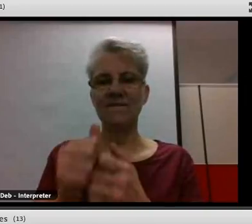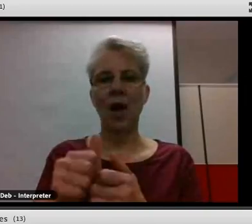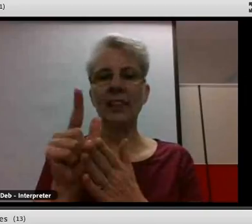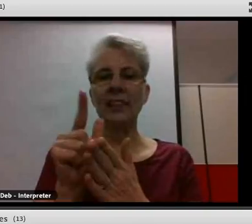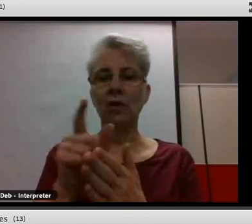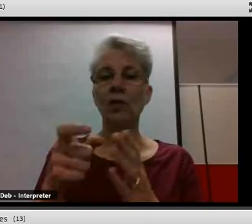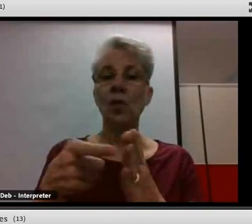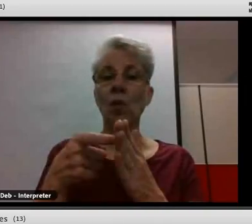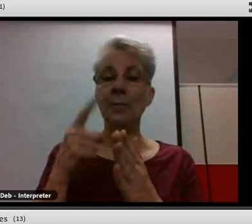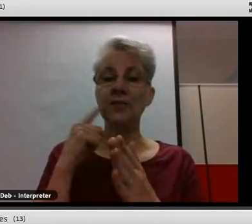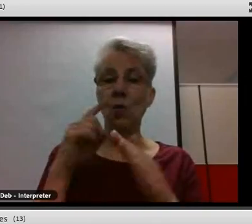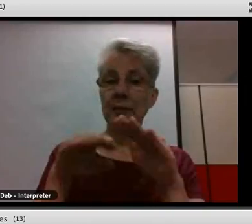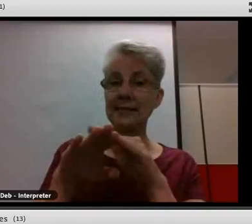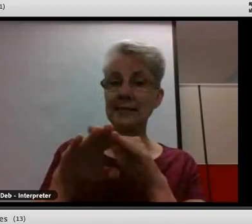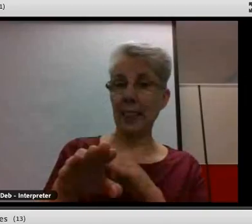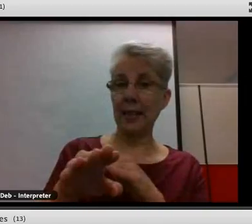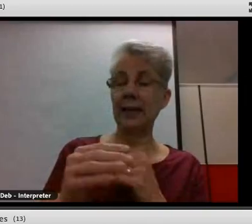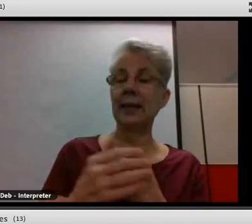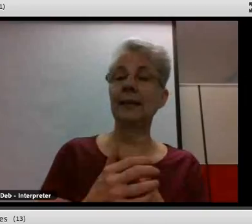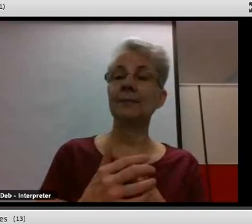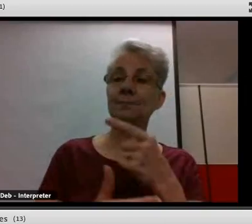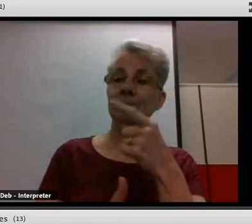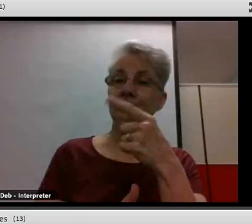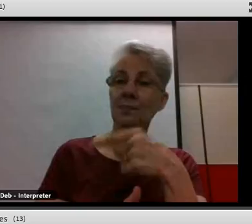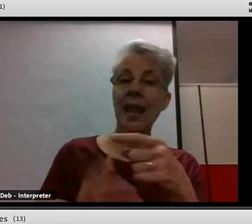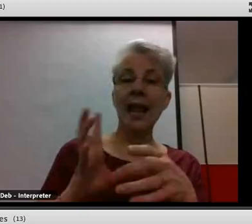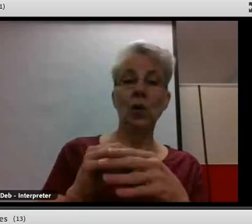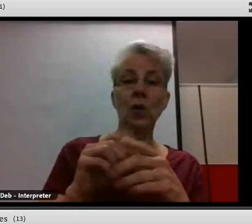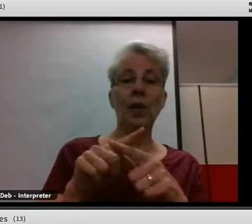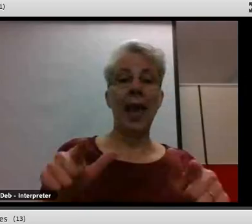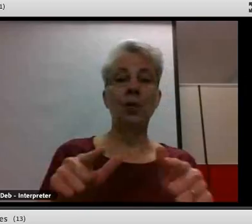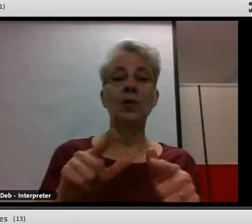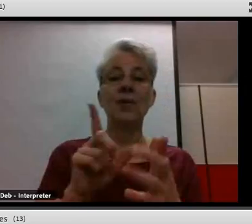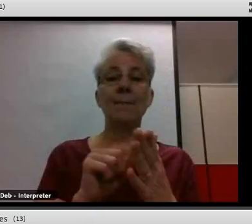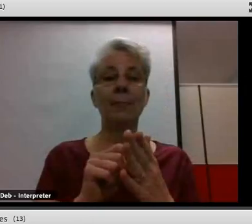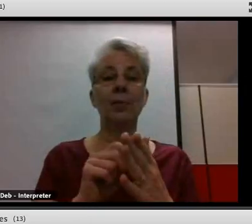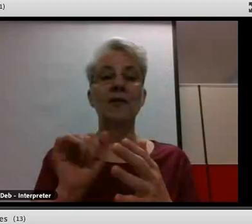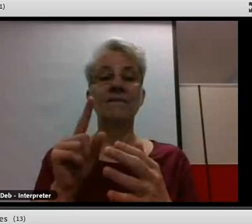must have equivalent access to information regardless of ability.